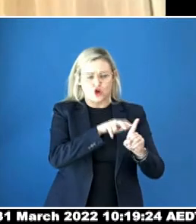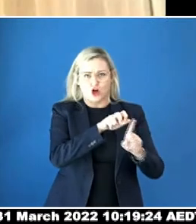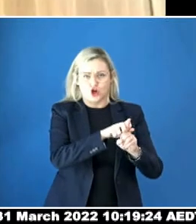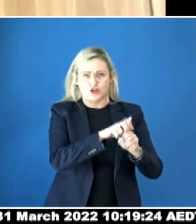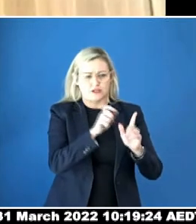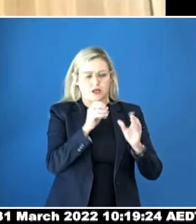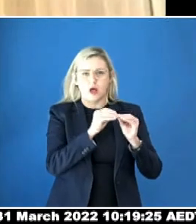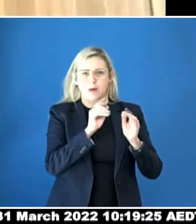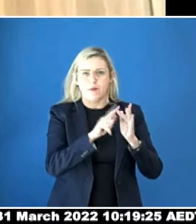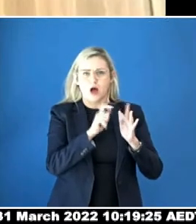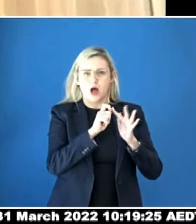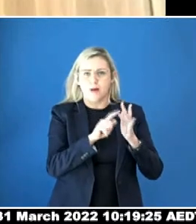very well when you were little; is that right?